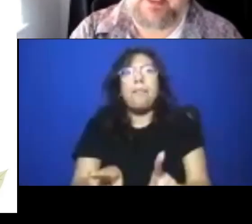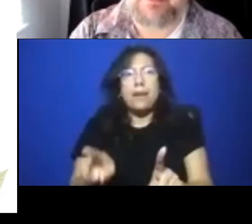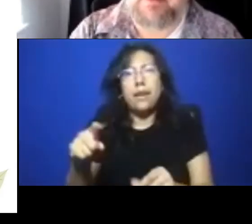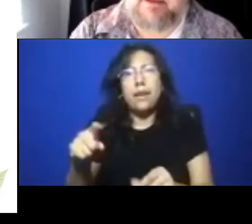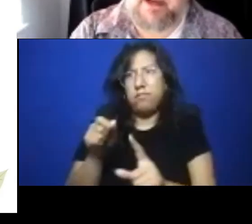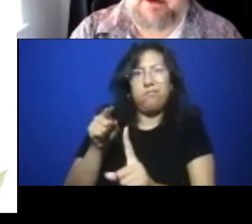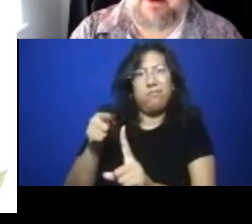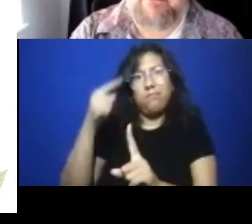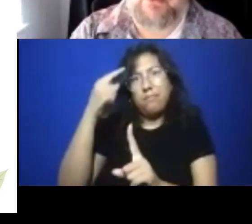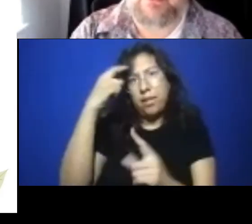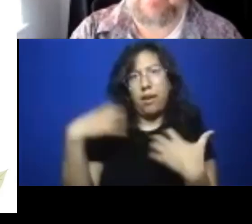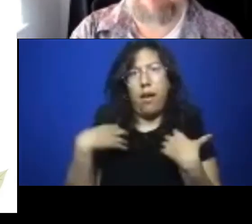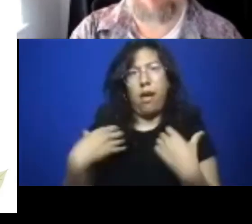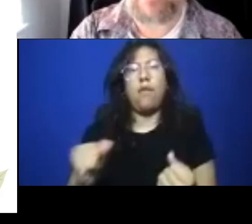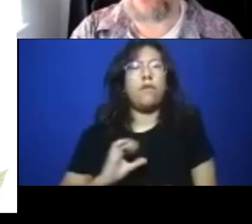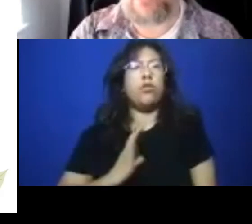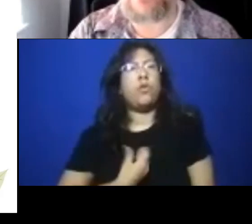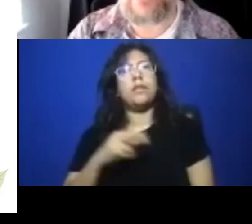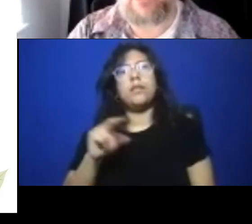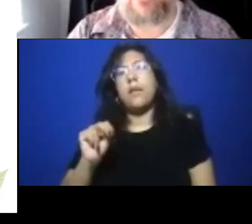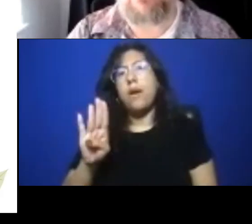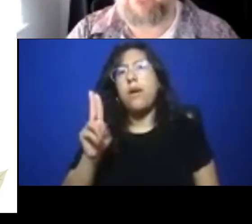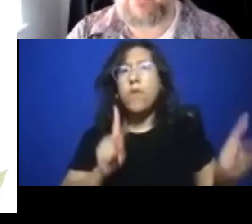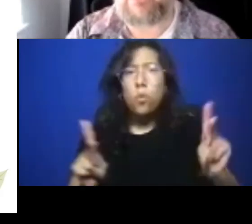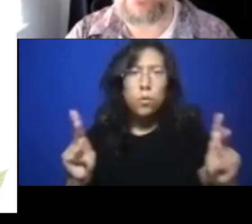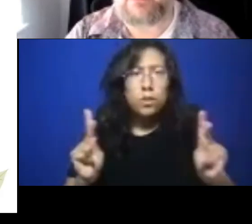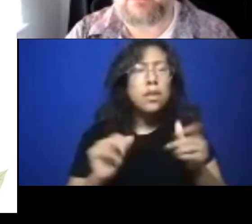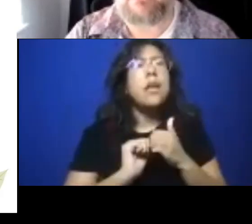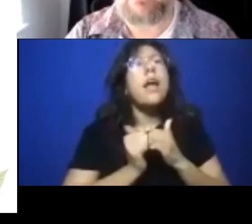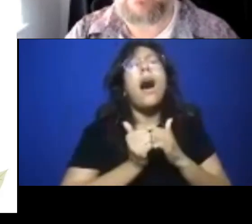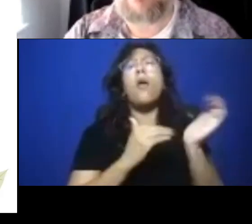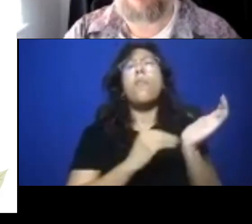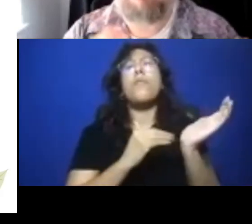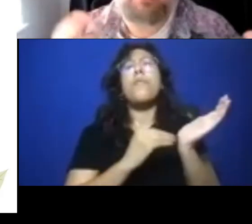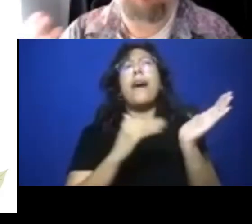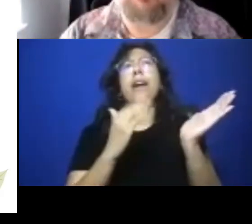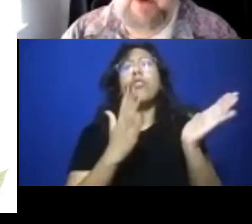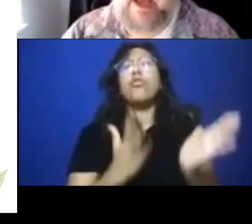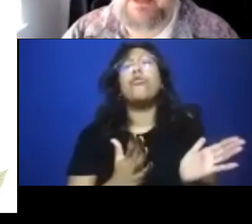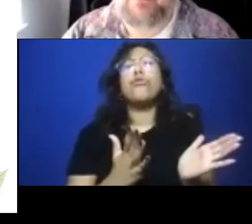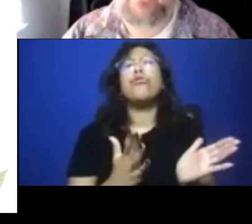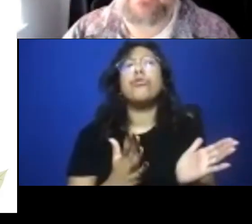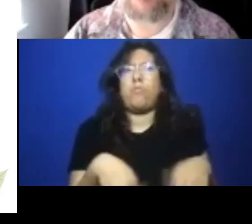of trans and nonbinary folks, as well as how providers are providing services,